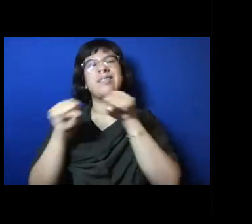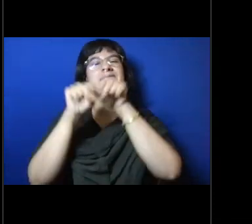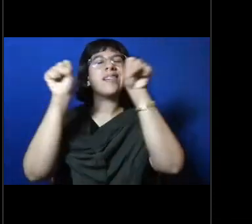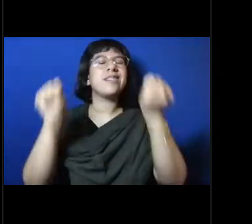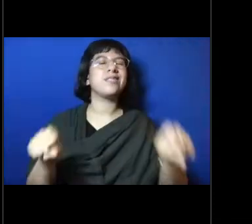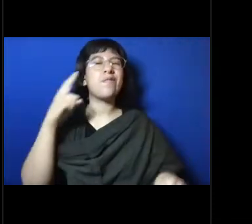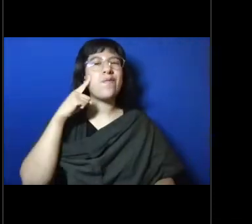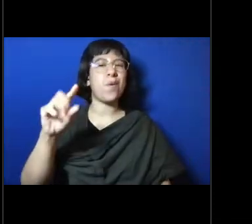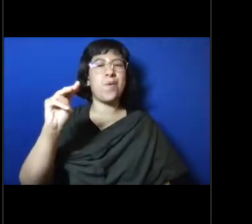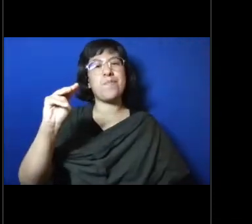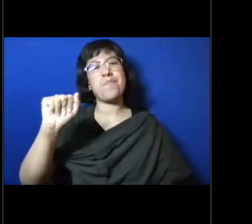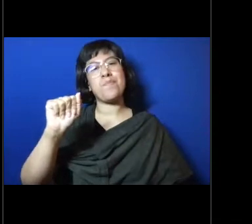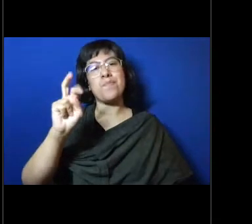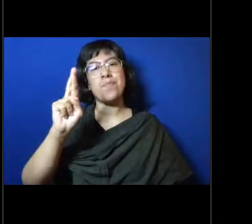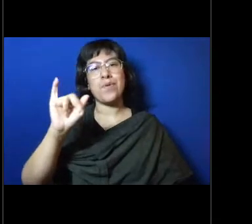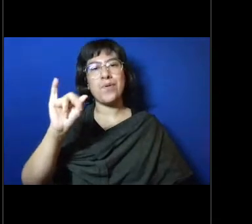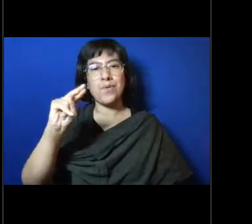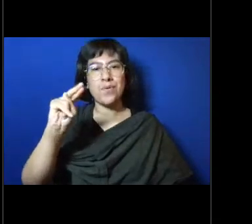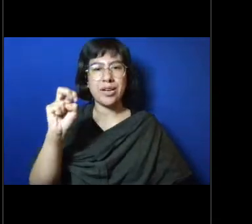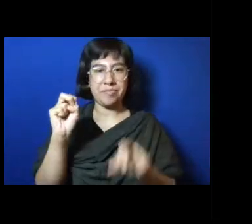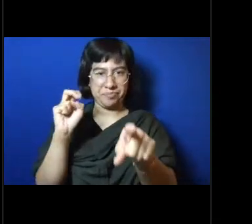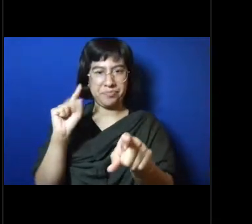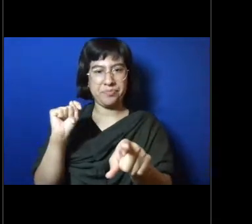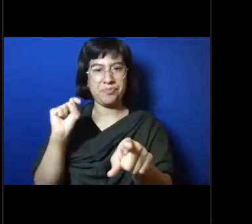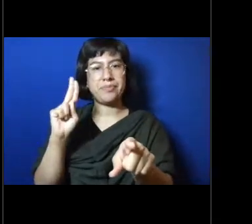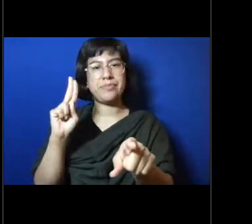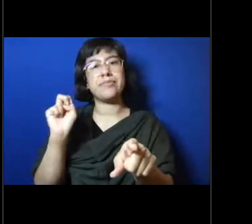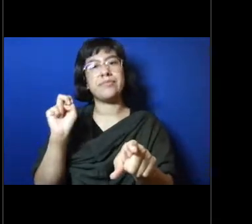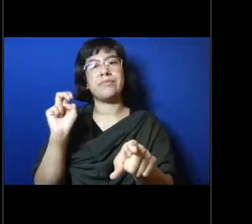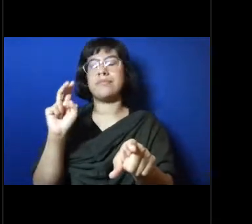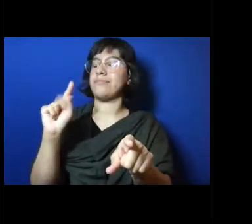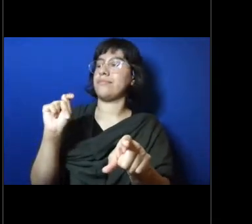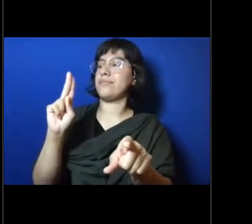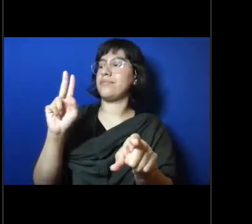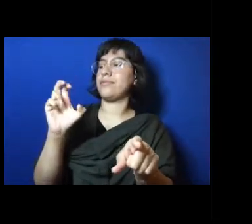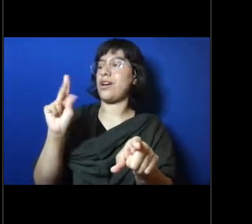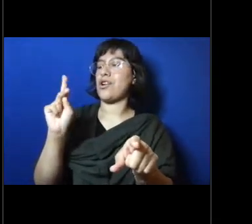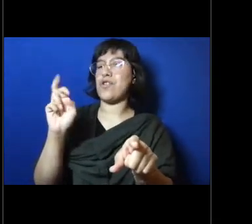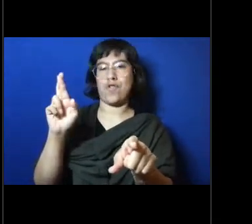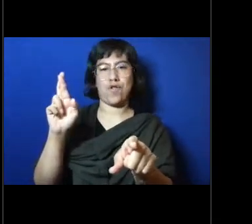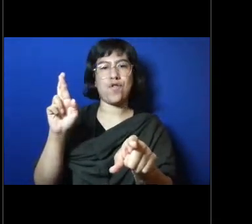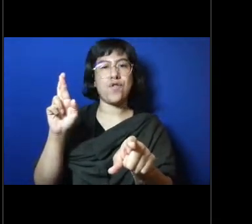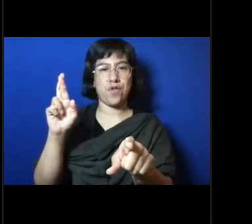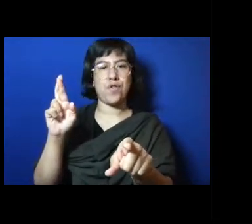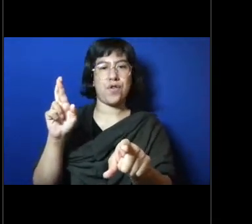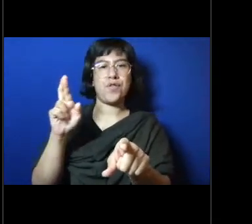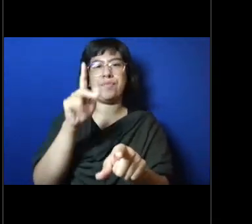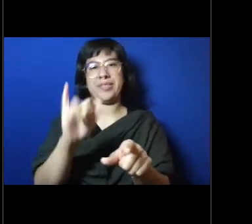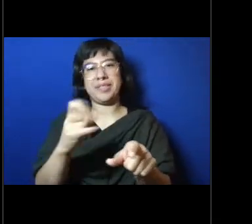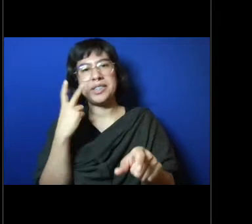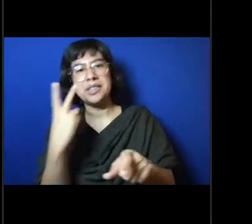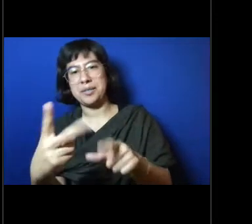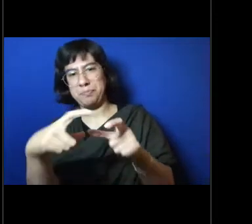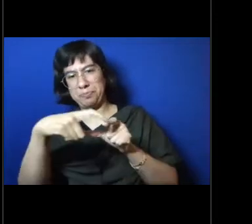in Tuckerton, New Jersey. And here you can see that I practically lived in the ocean at the end of this big salt marsh peninsula